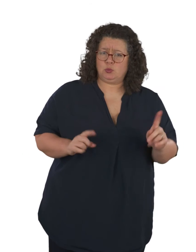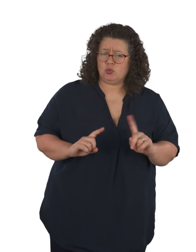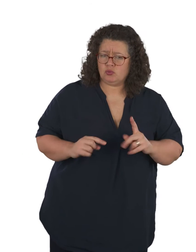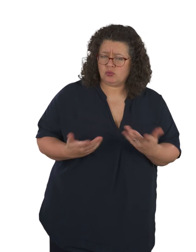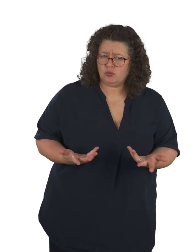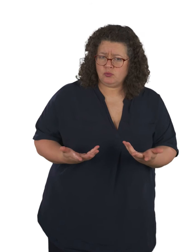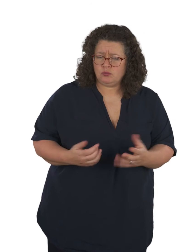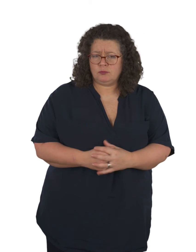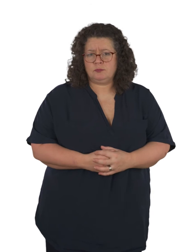what support you need,